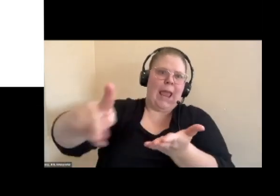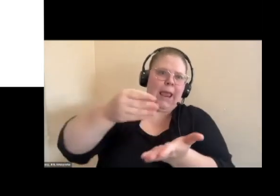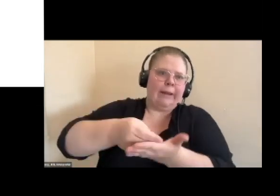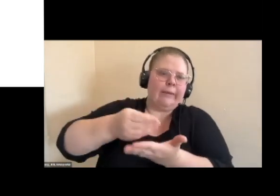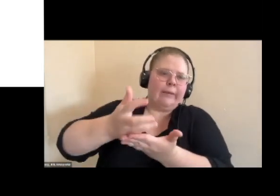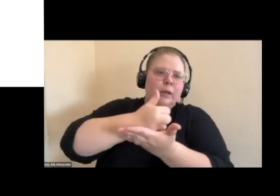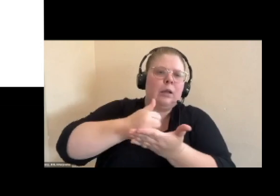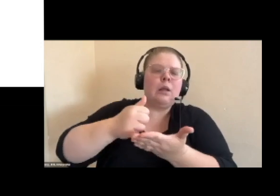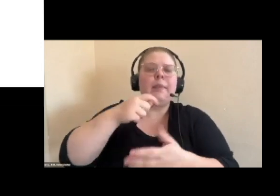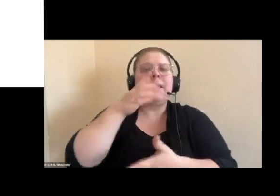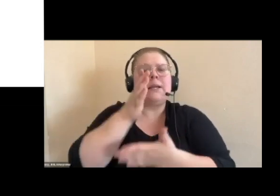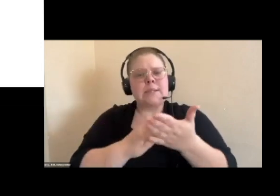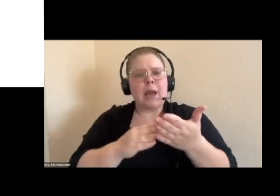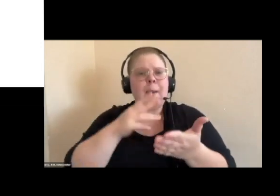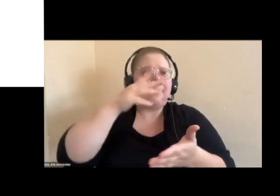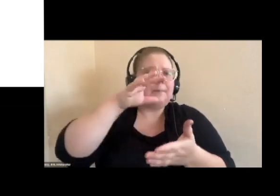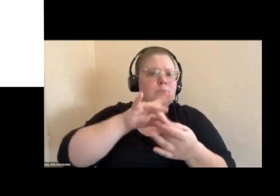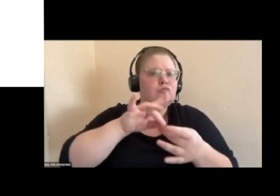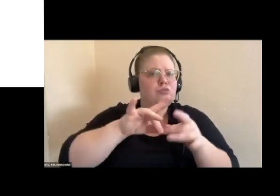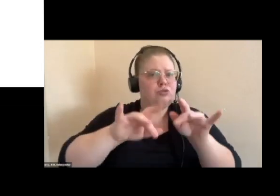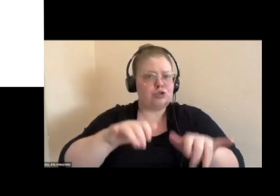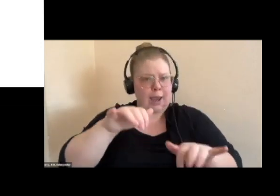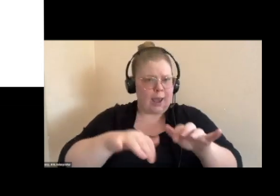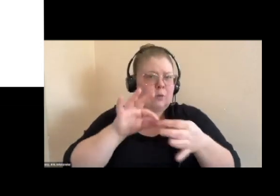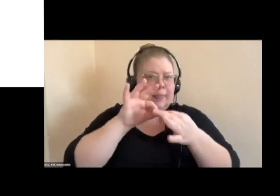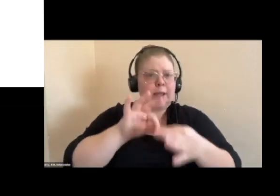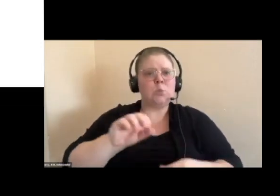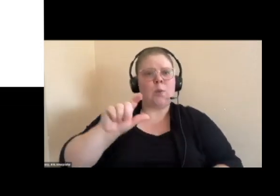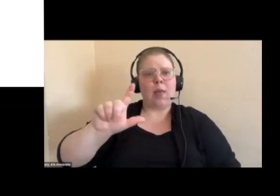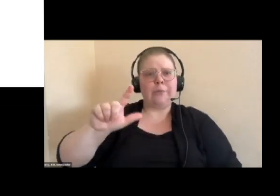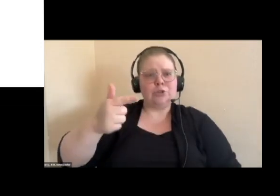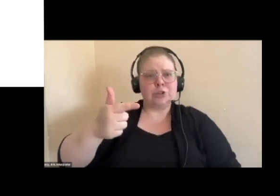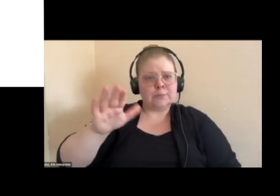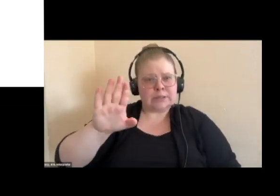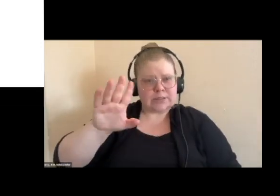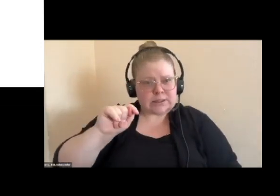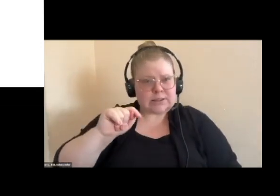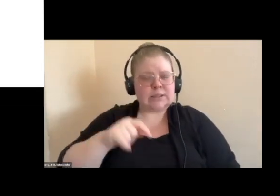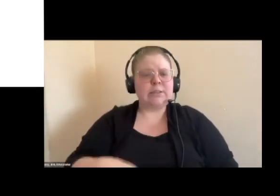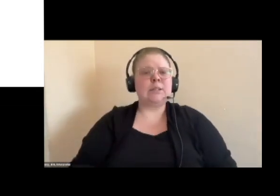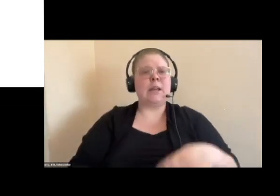LGBT and home and community based services,